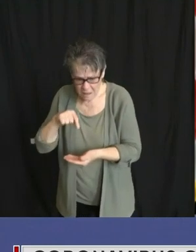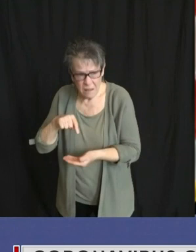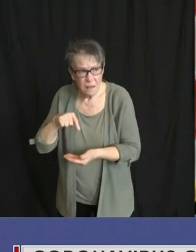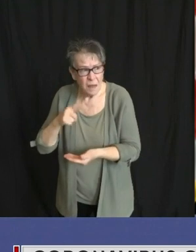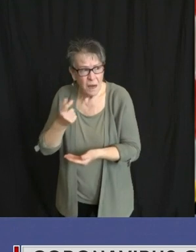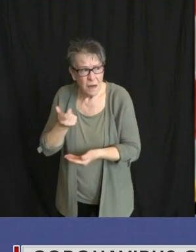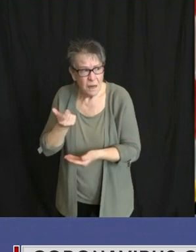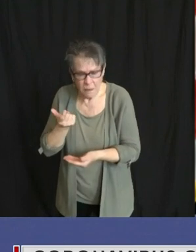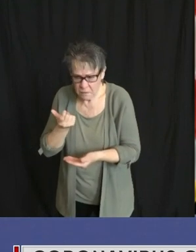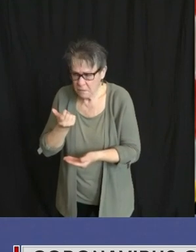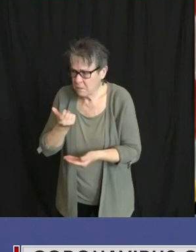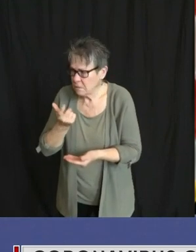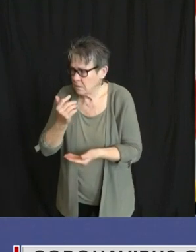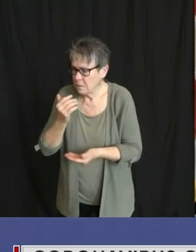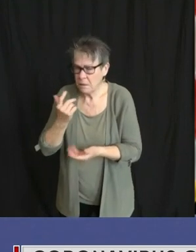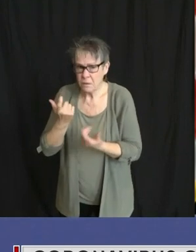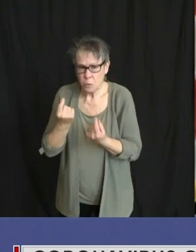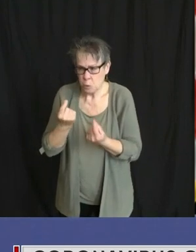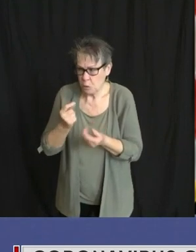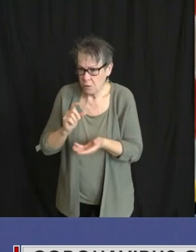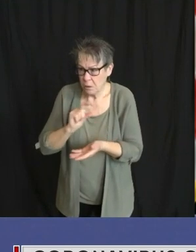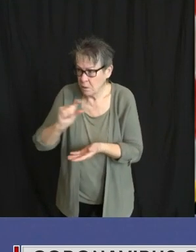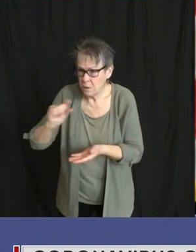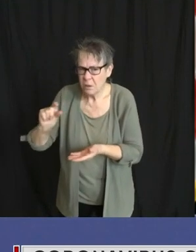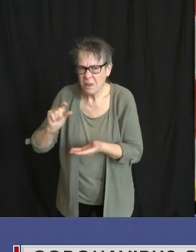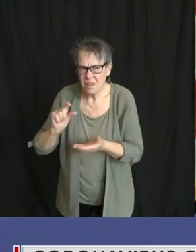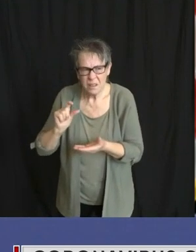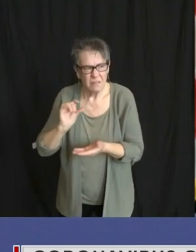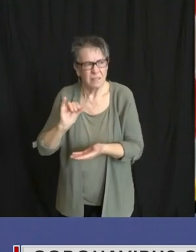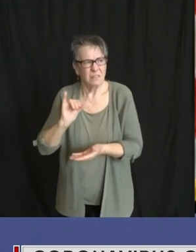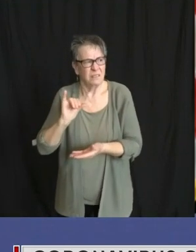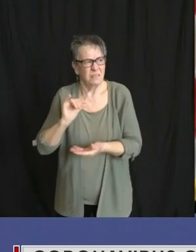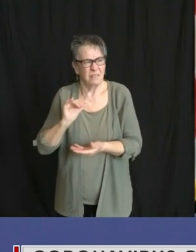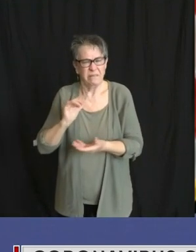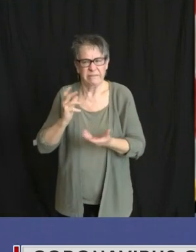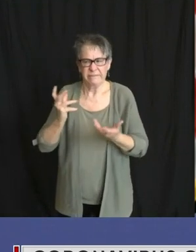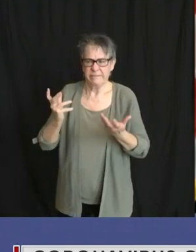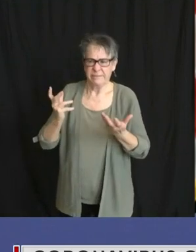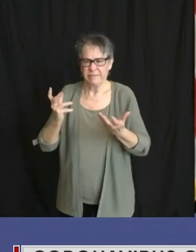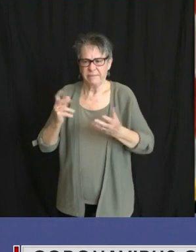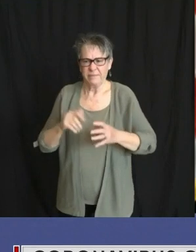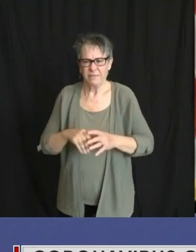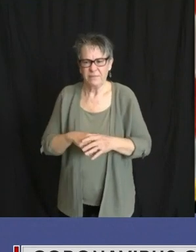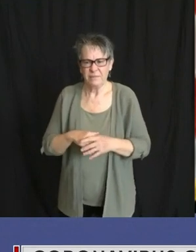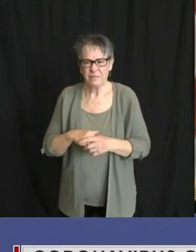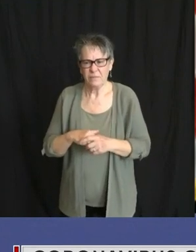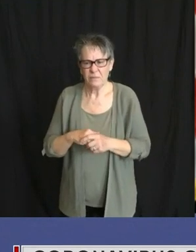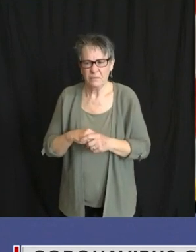GOVERNOR HOGAN. I LOST TRACK YESTERDAY AND THE DAY BEFORE.